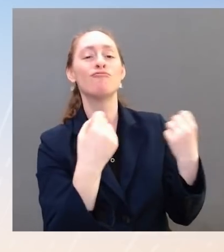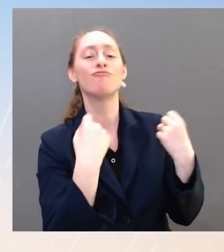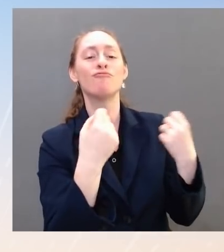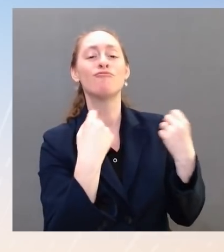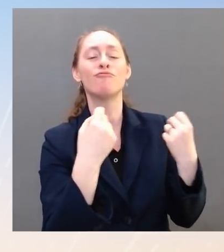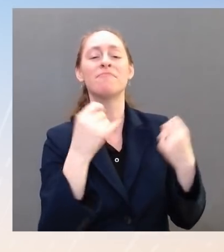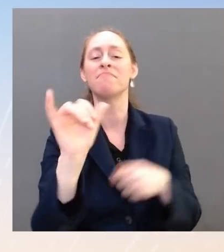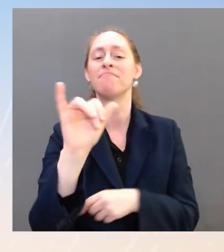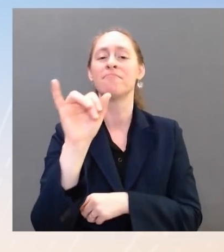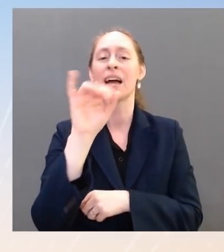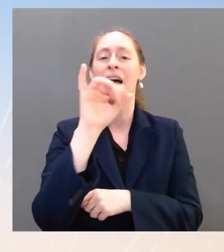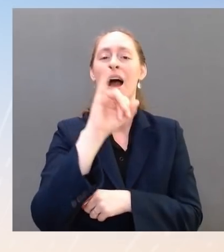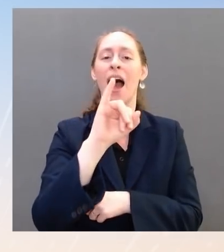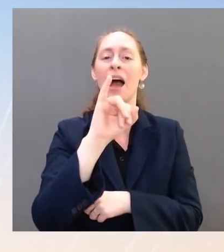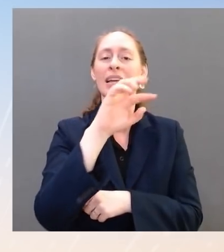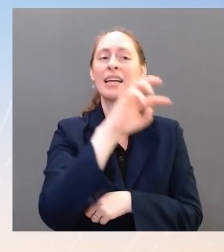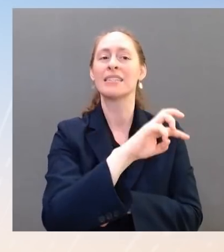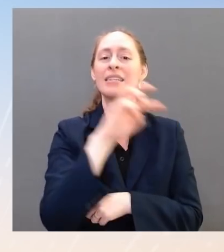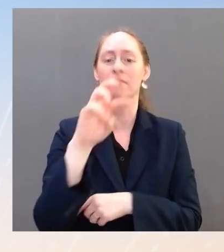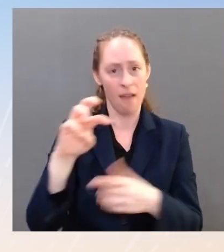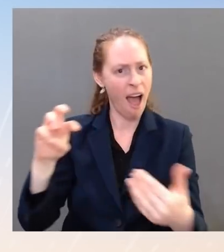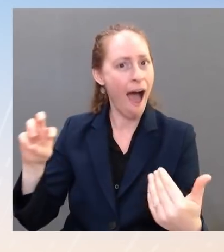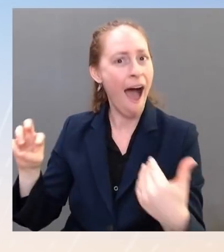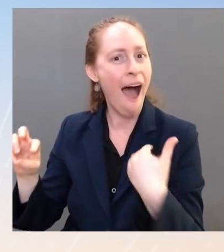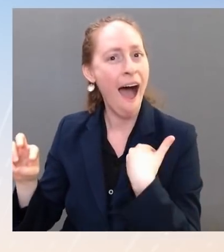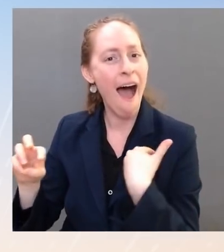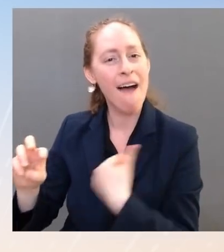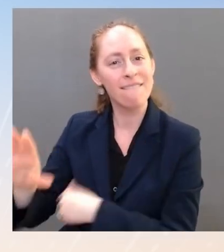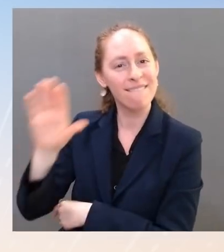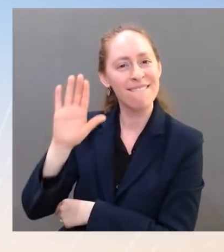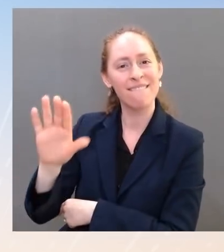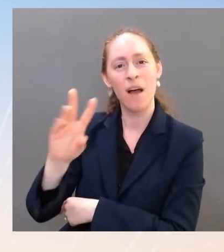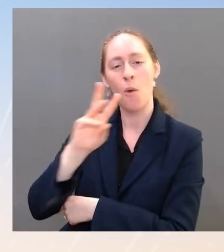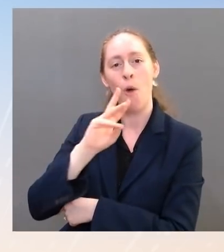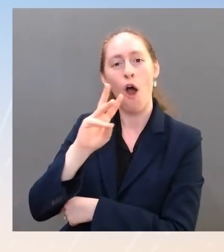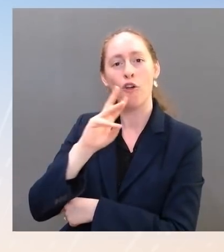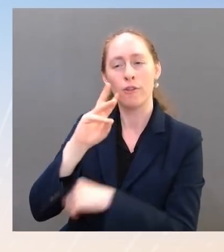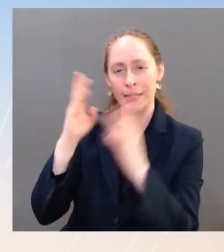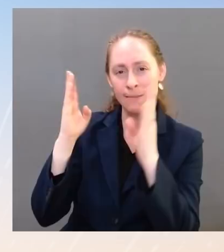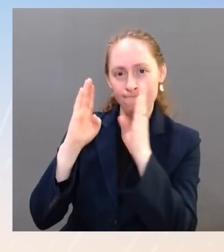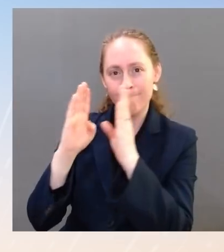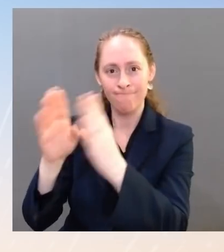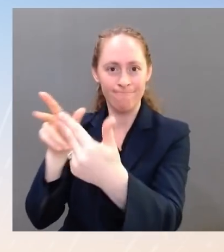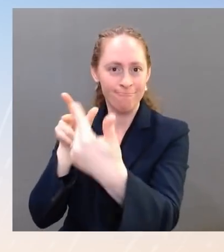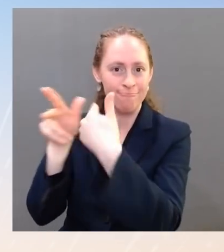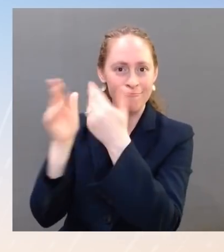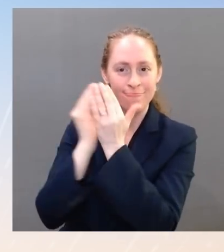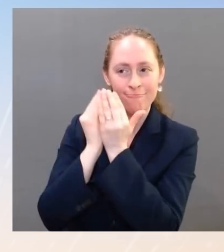over water on our river system. We have launched funding to electrify busses and bus facilities,